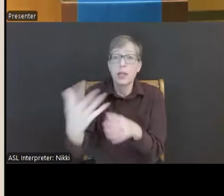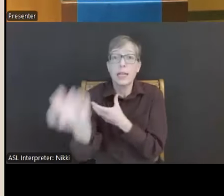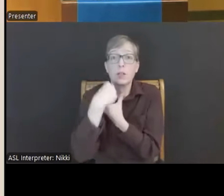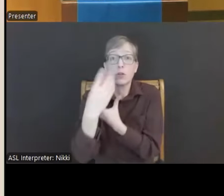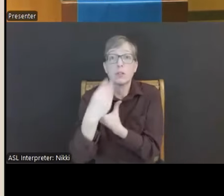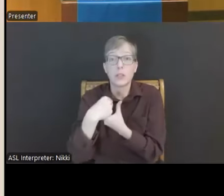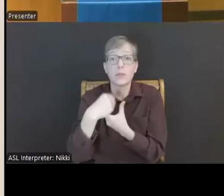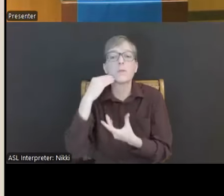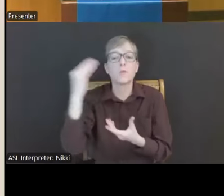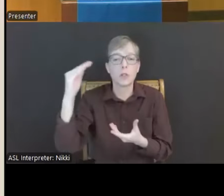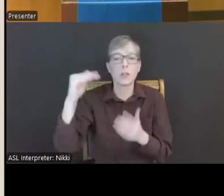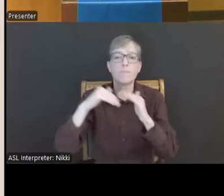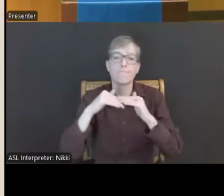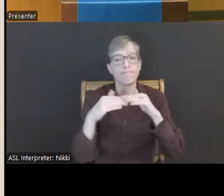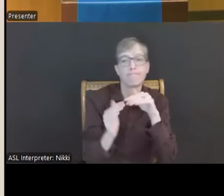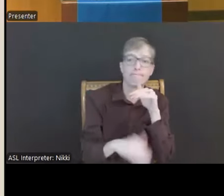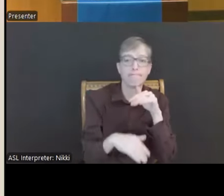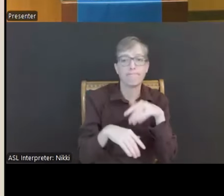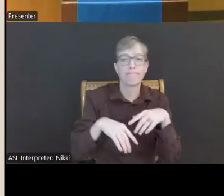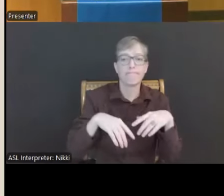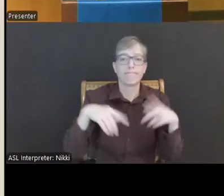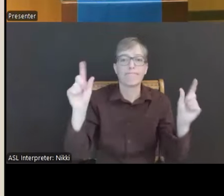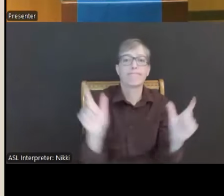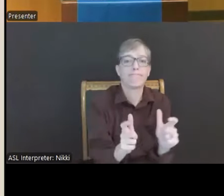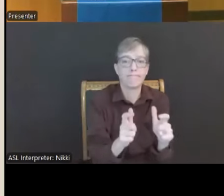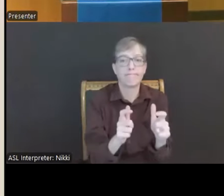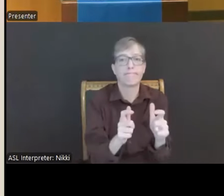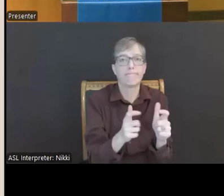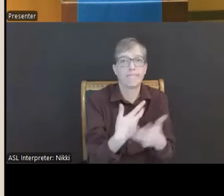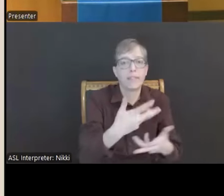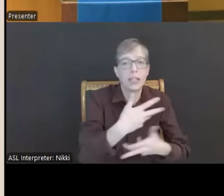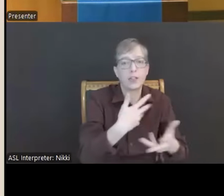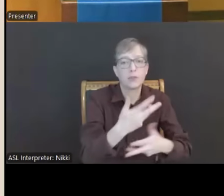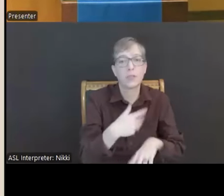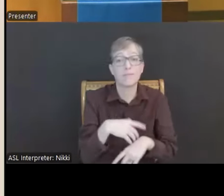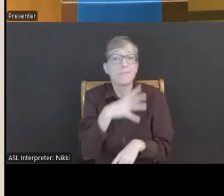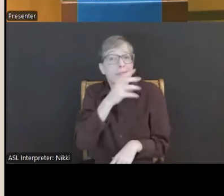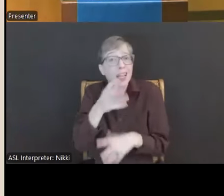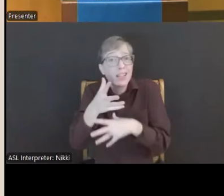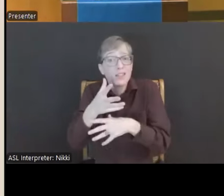further Drive mistrust between the families and kiddos we're serving um and ultimately